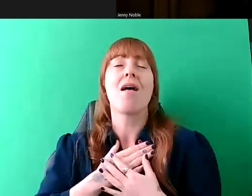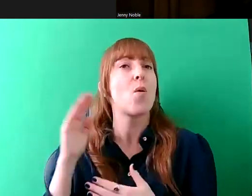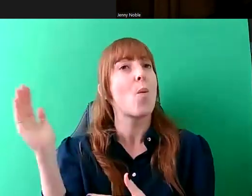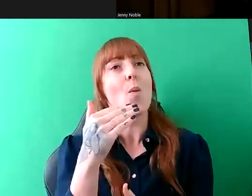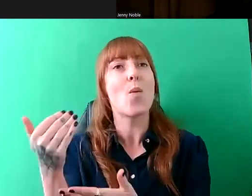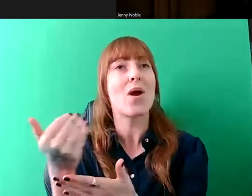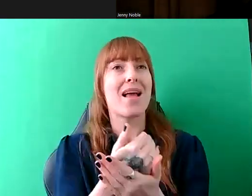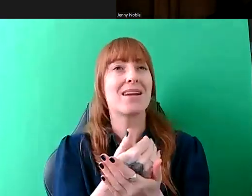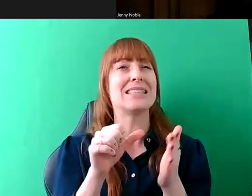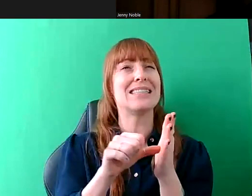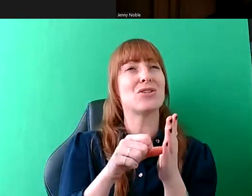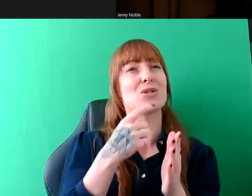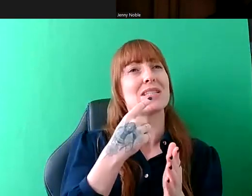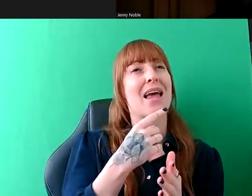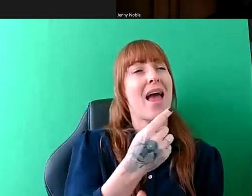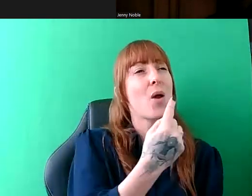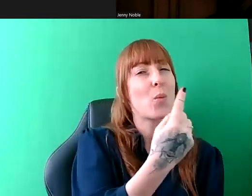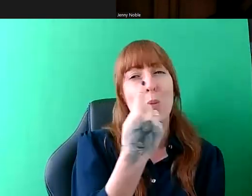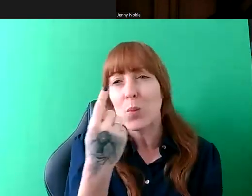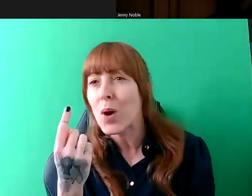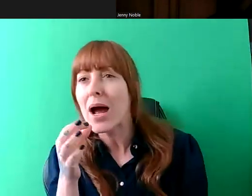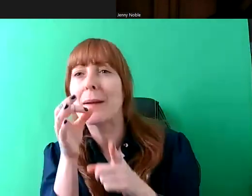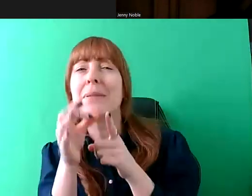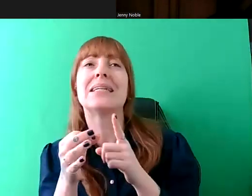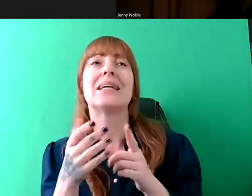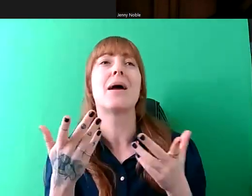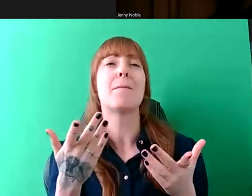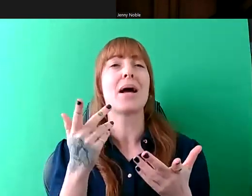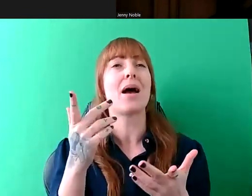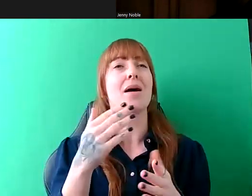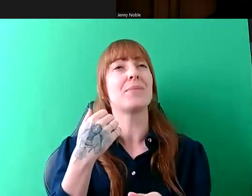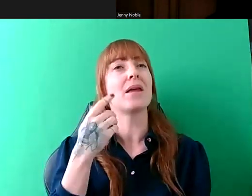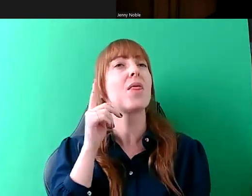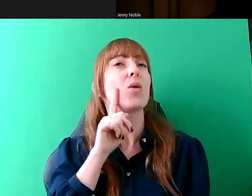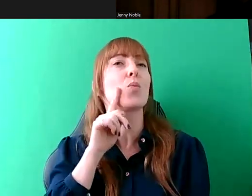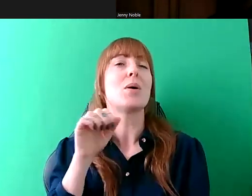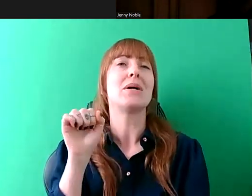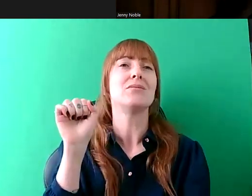out, but I guess the Suffrage Collection is one that's really significant and hugely important,